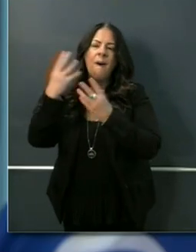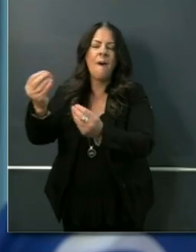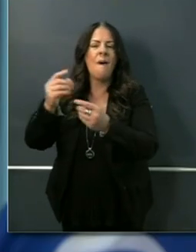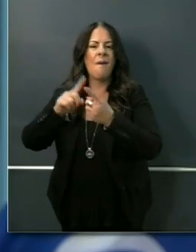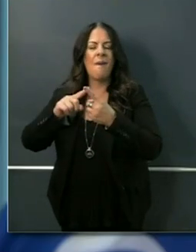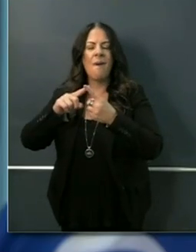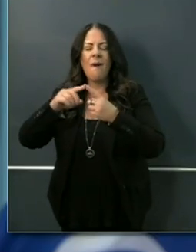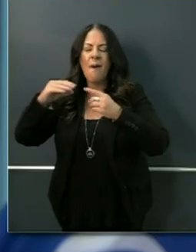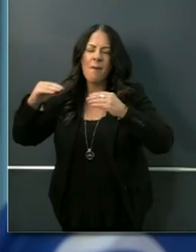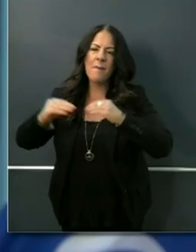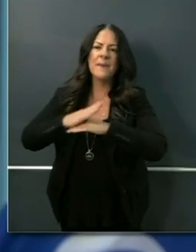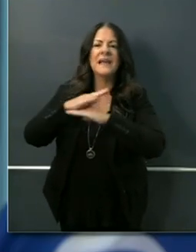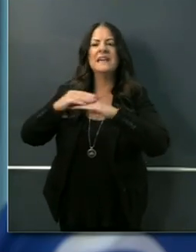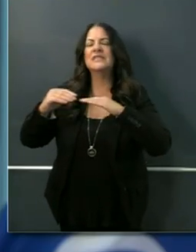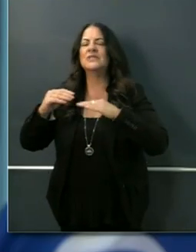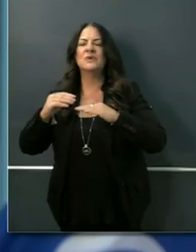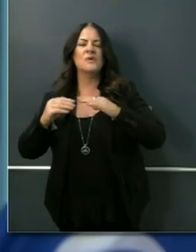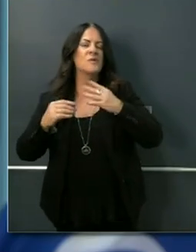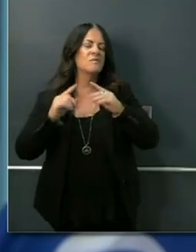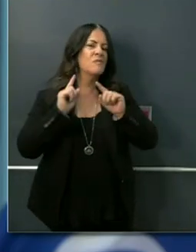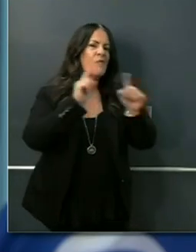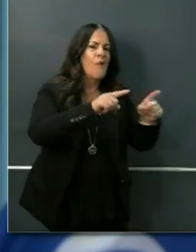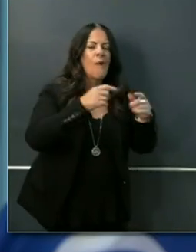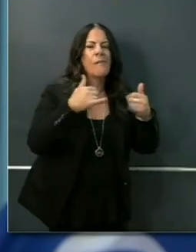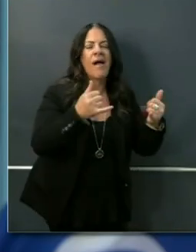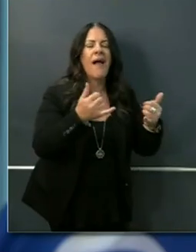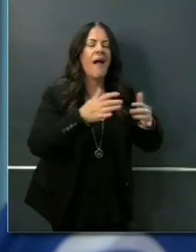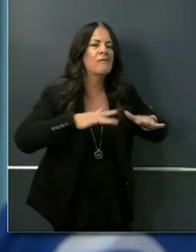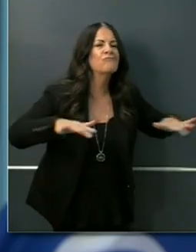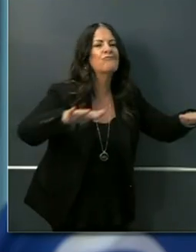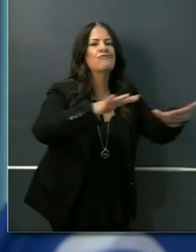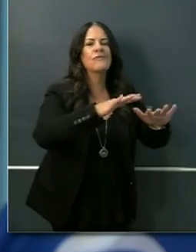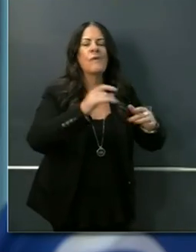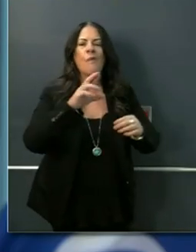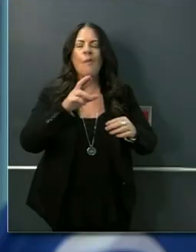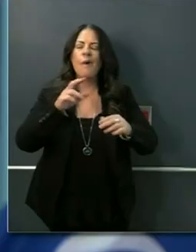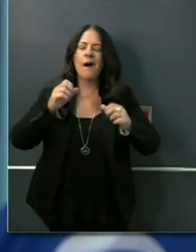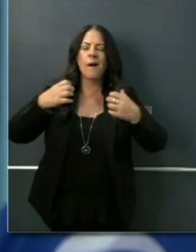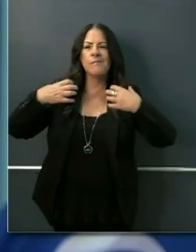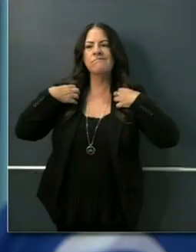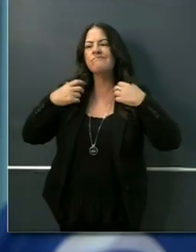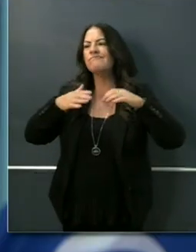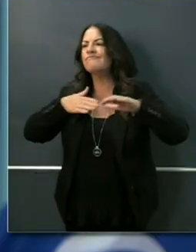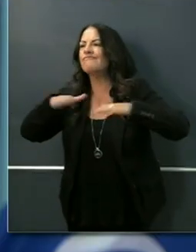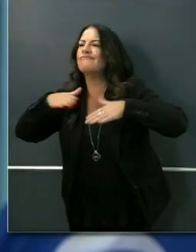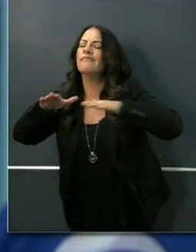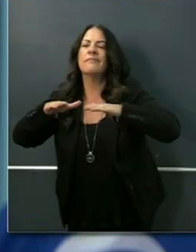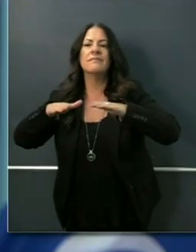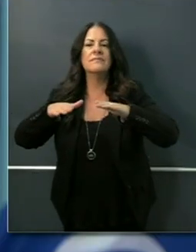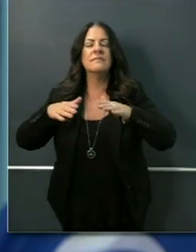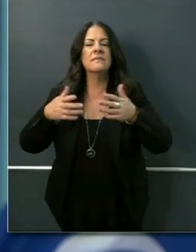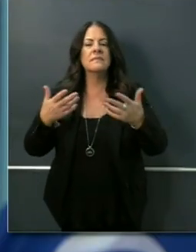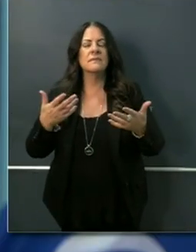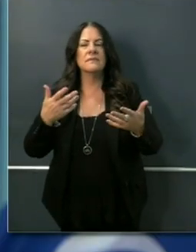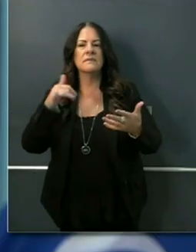STATE OF CALIFORNIA. THAT MEANS PEOPLE WANT TO GO TO BEACHES, PARKS, PLAYGROUNDS, GO ON A HIKE.